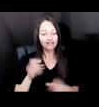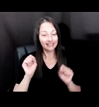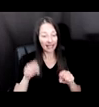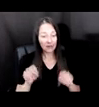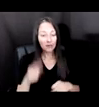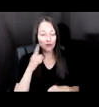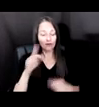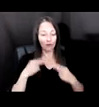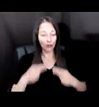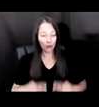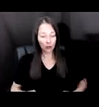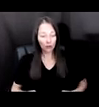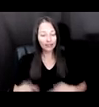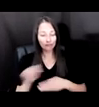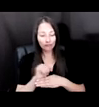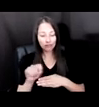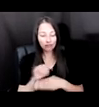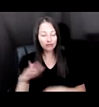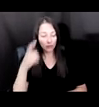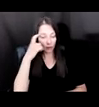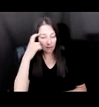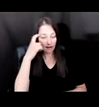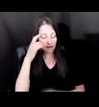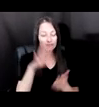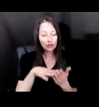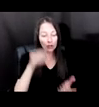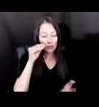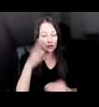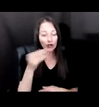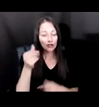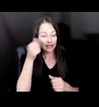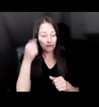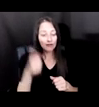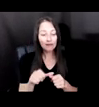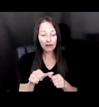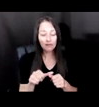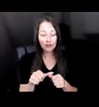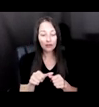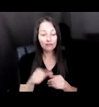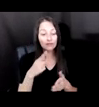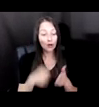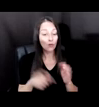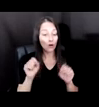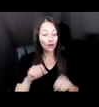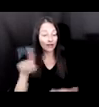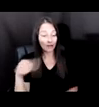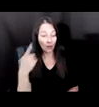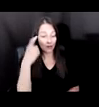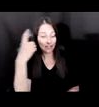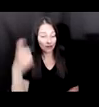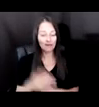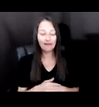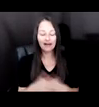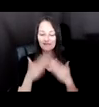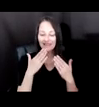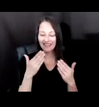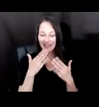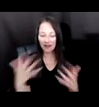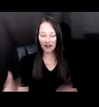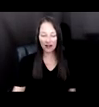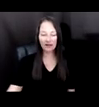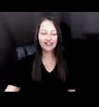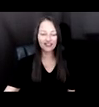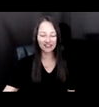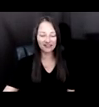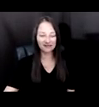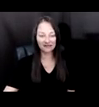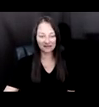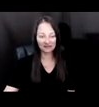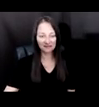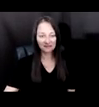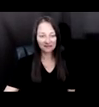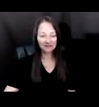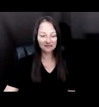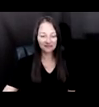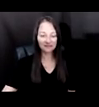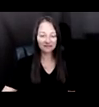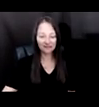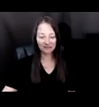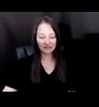ARTIFICIAL MINDS TO LEARN AND REMEMBER WHAT WE CAN ONLY DREAM OF. THANK YOU VERY MUCH.